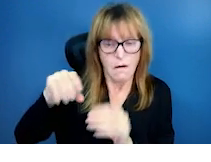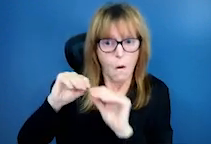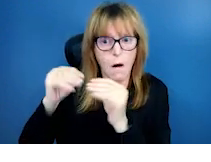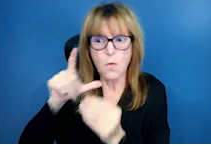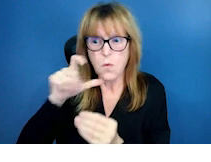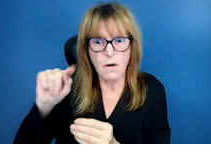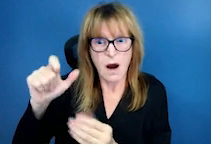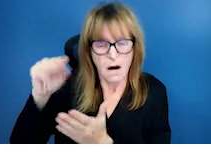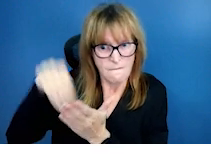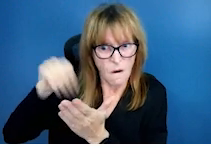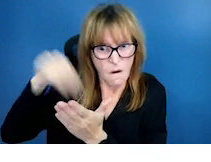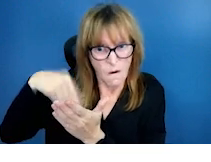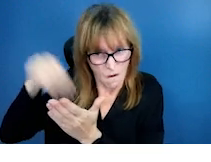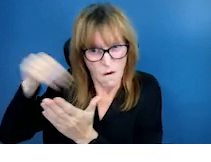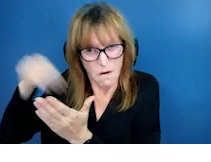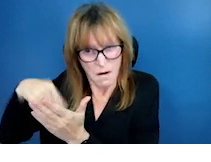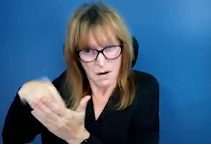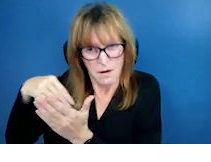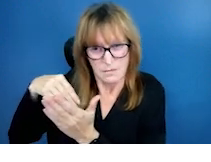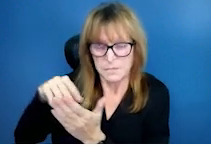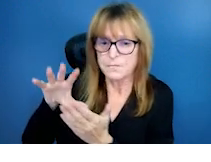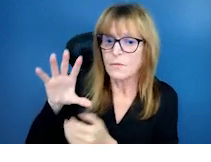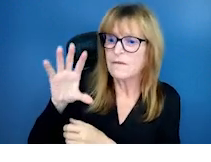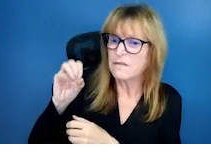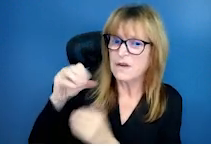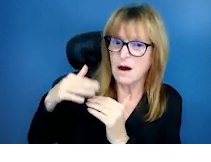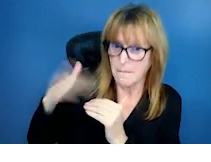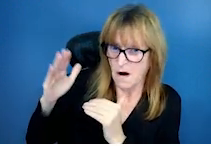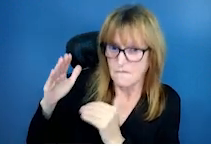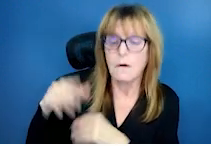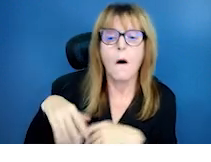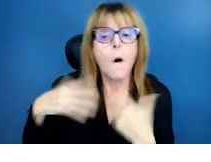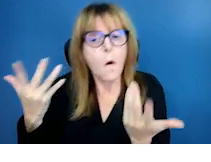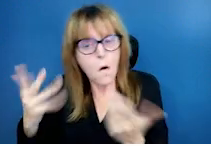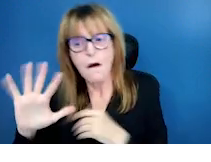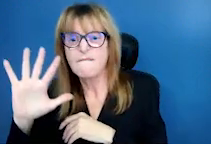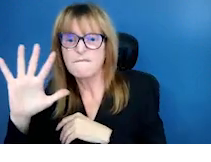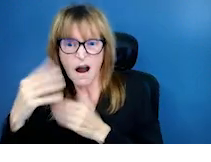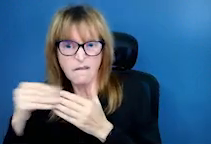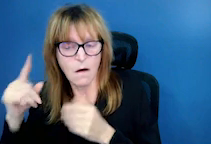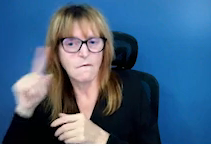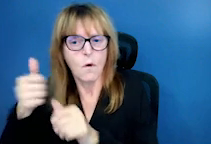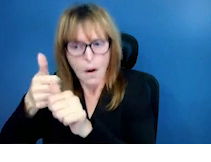There are also three supplemental amounts of $250 each, for organizations that serve